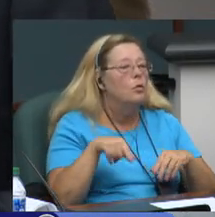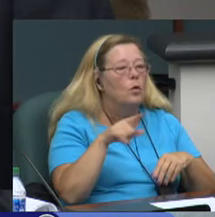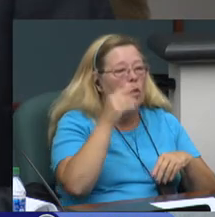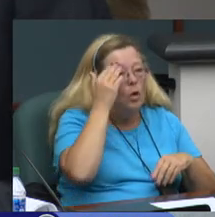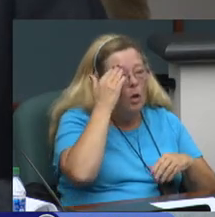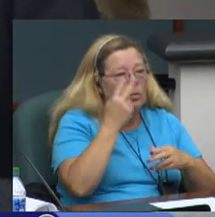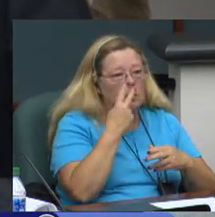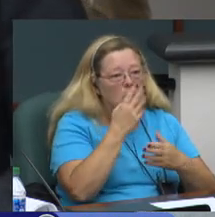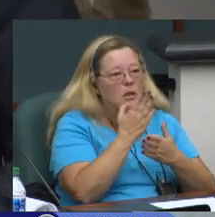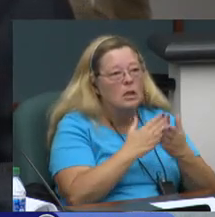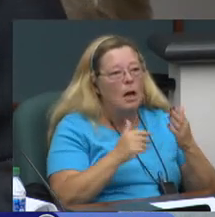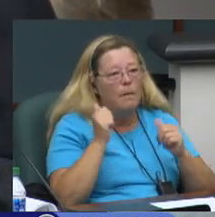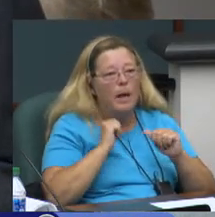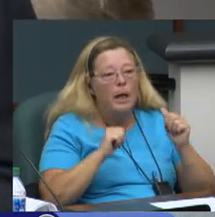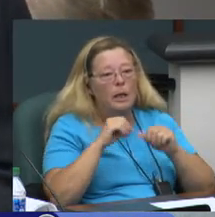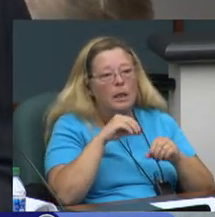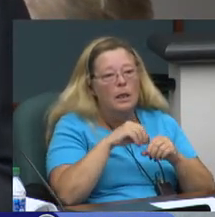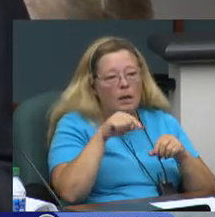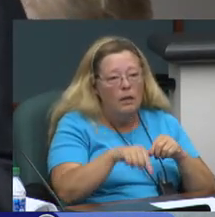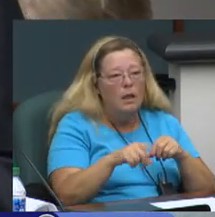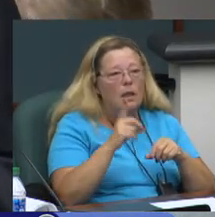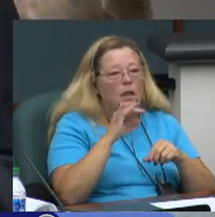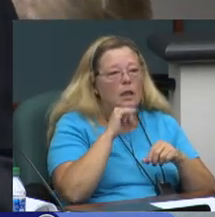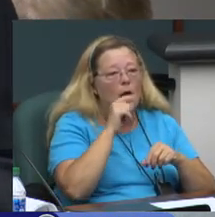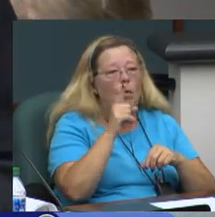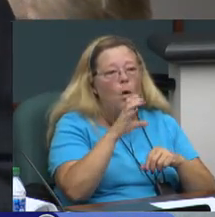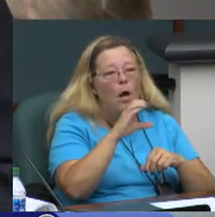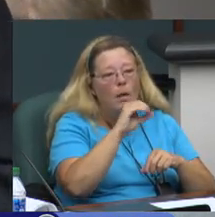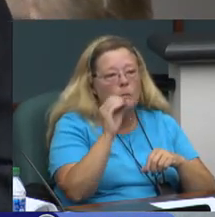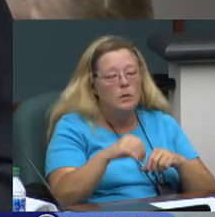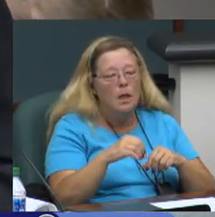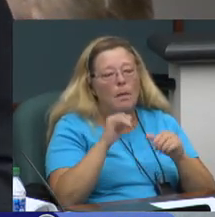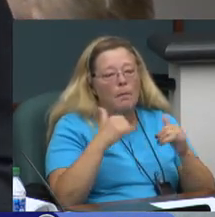some actors in this community who did not 100% play by the rules we've dealt